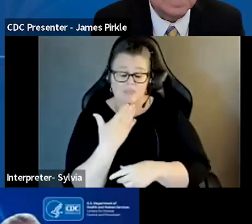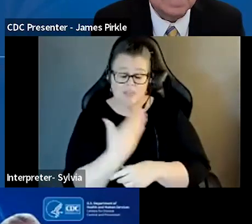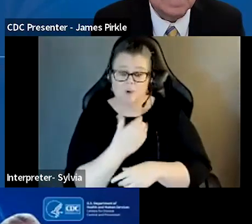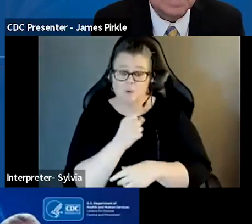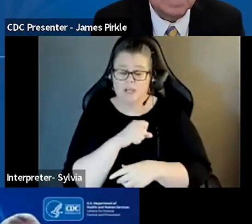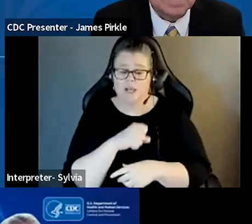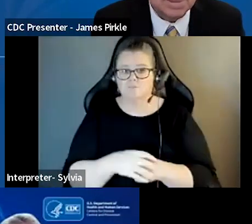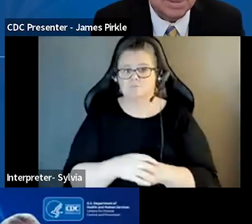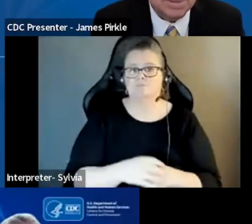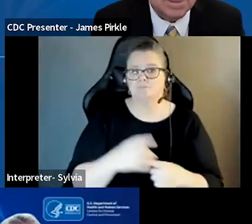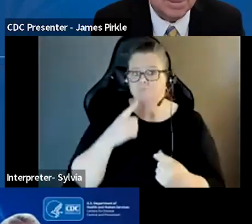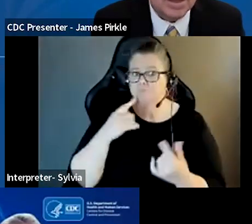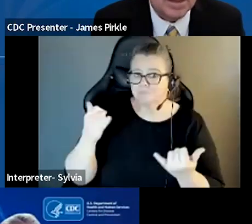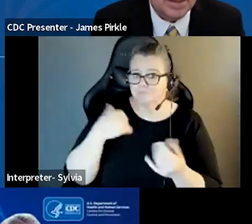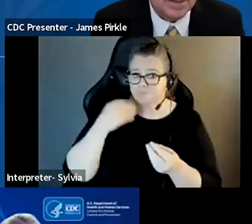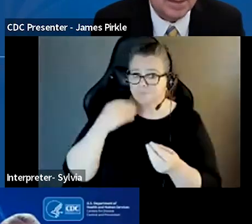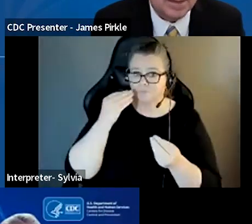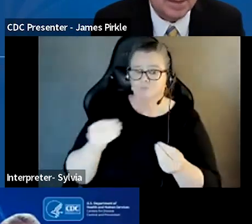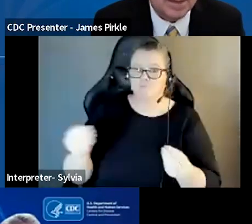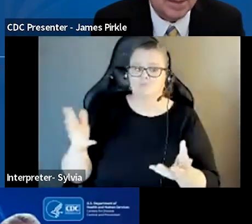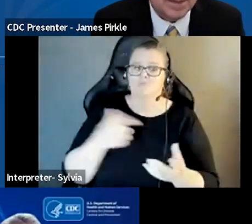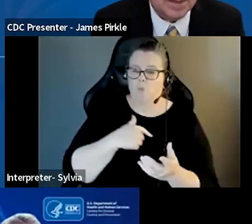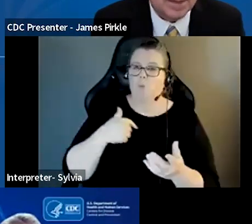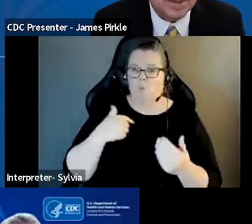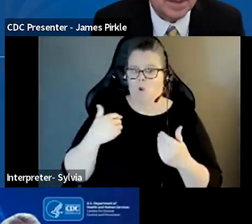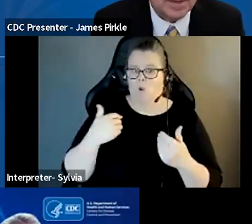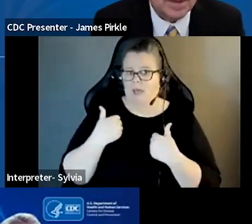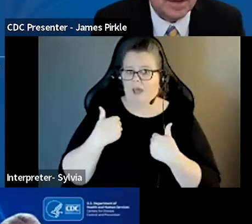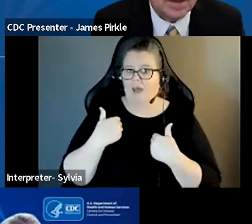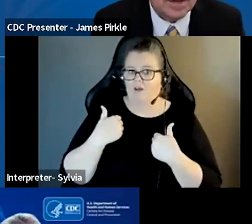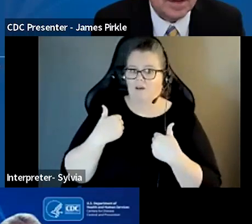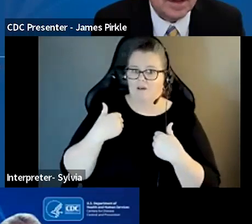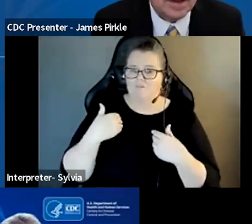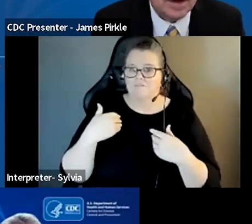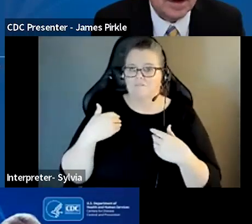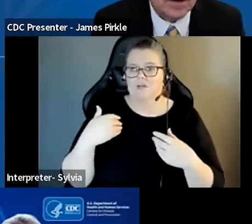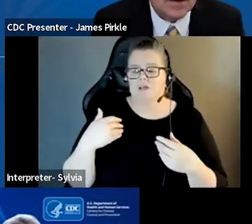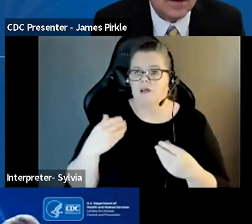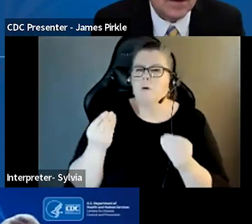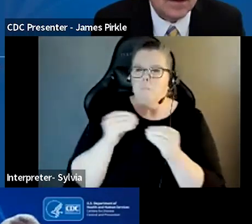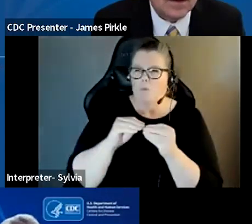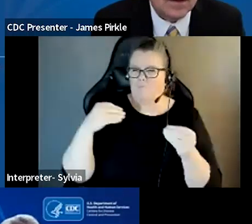And I just want to let members know that we actually have a fair amount of slack later on in the agenda this afternoon, so let's go ahead